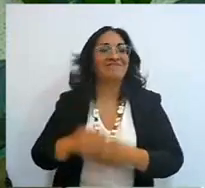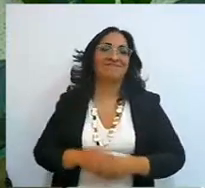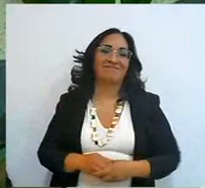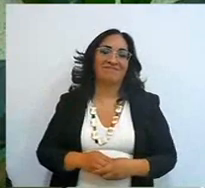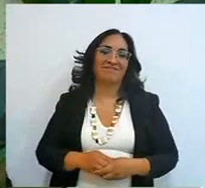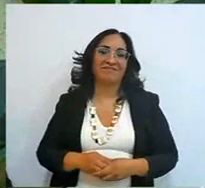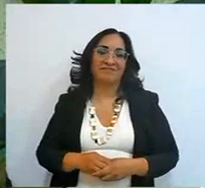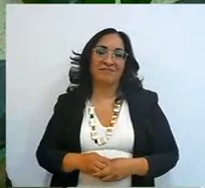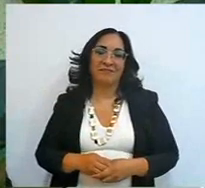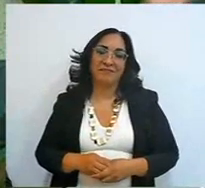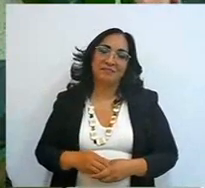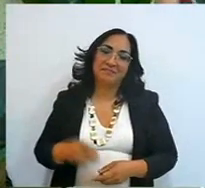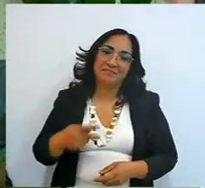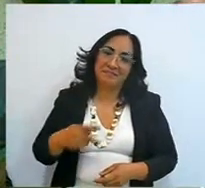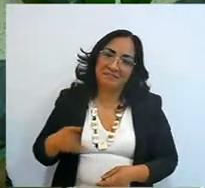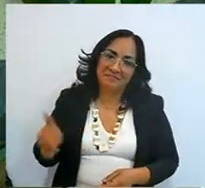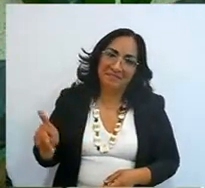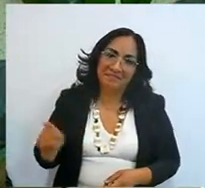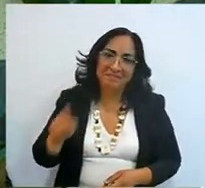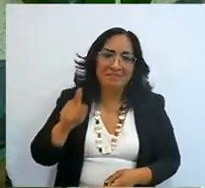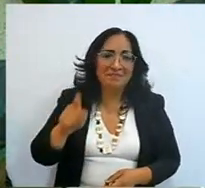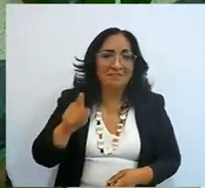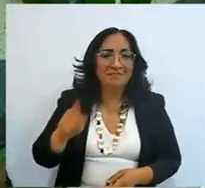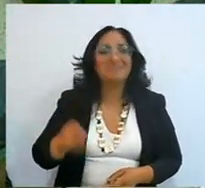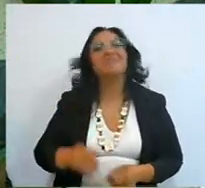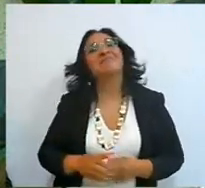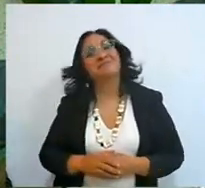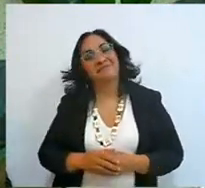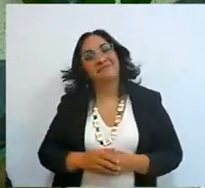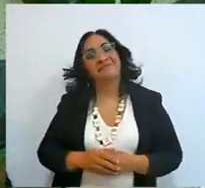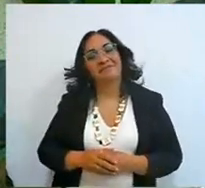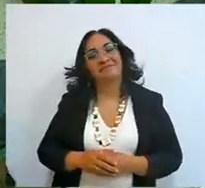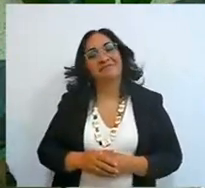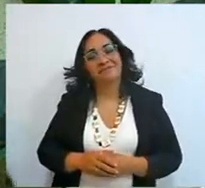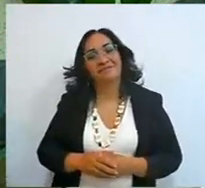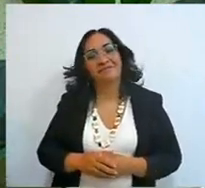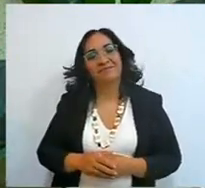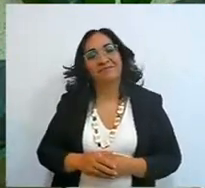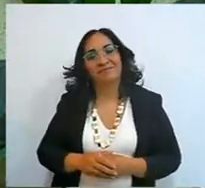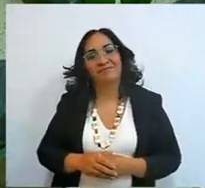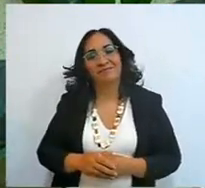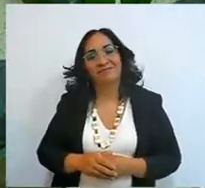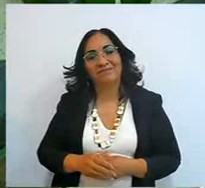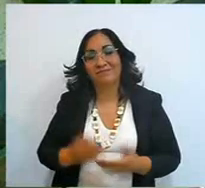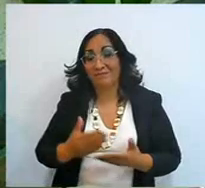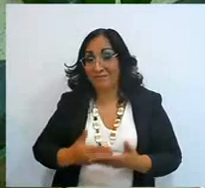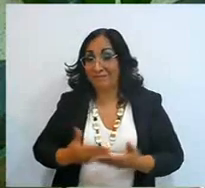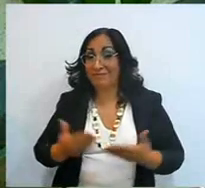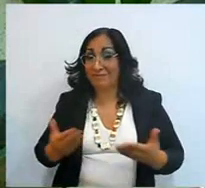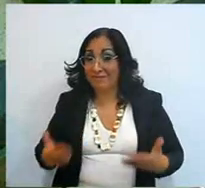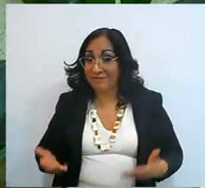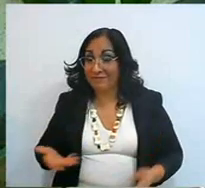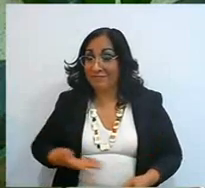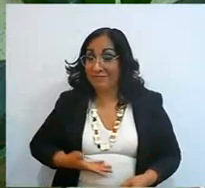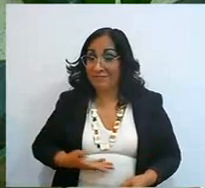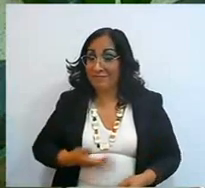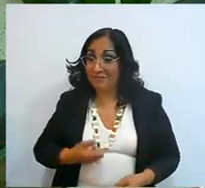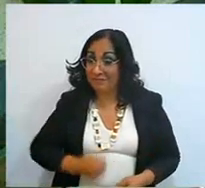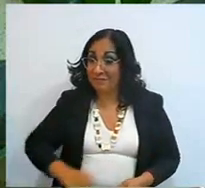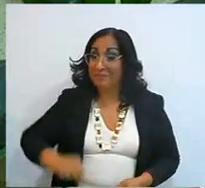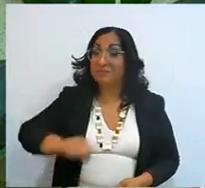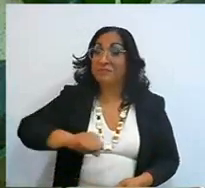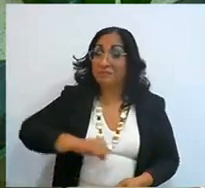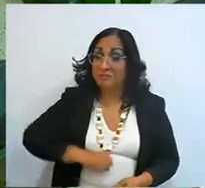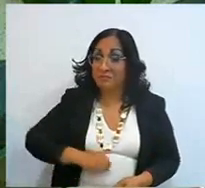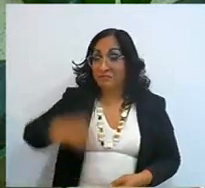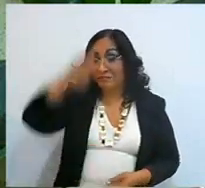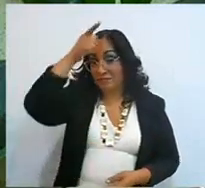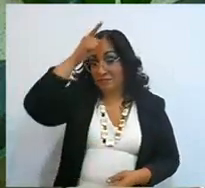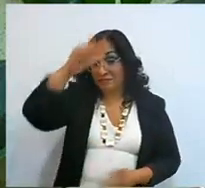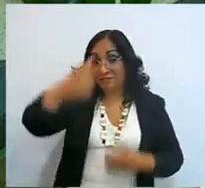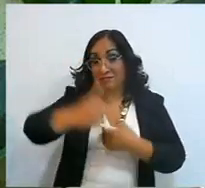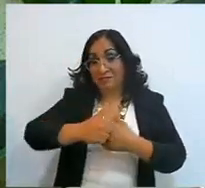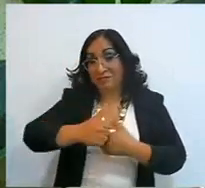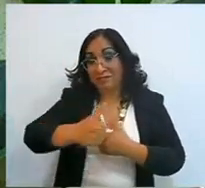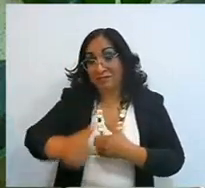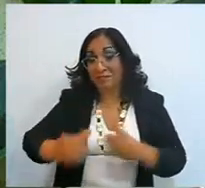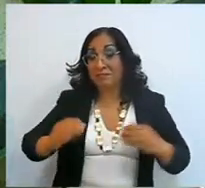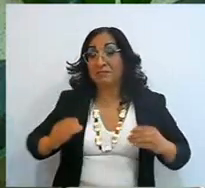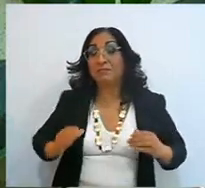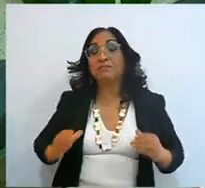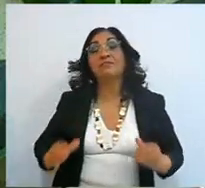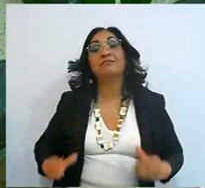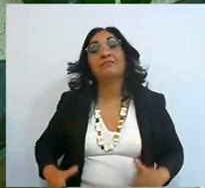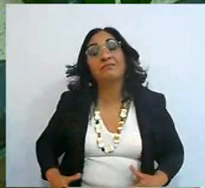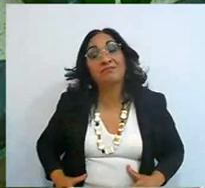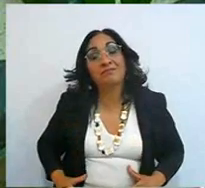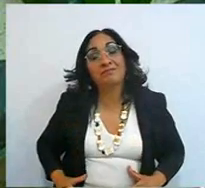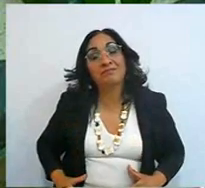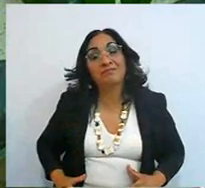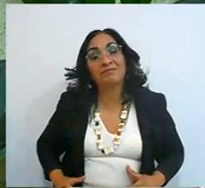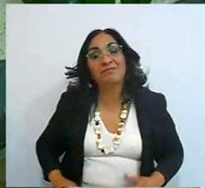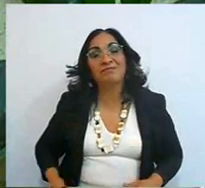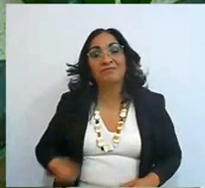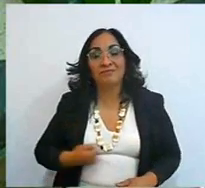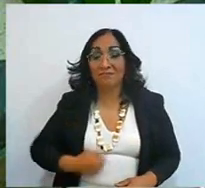but let's say that they will be beautiful, it will heal you, spirit, soul and body, it will heal you all,